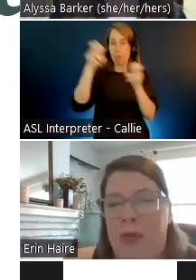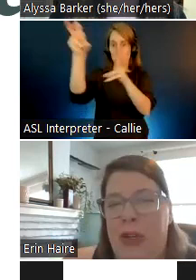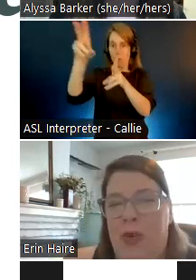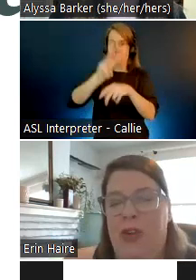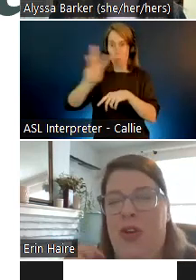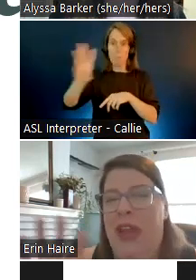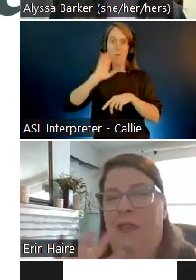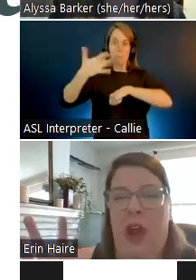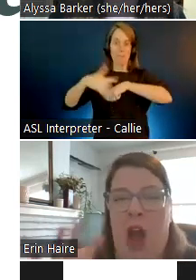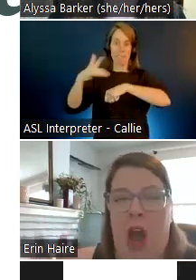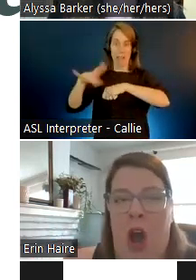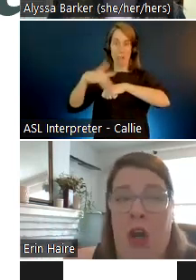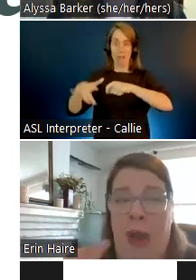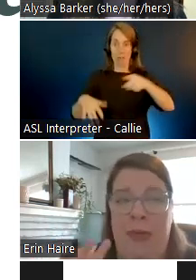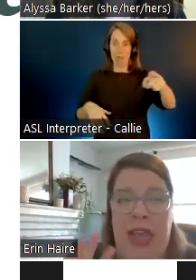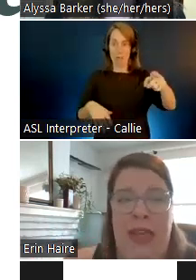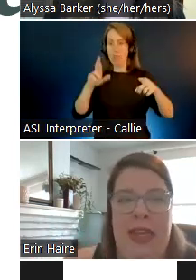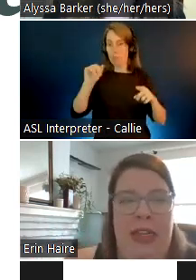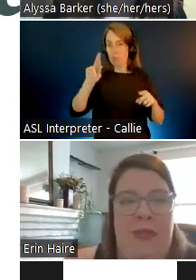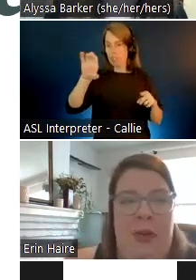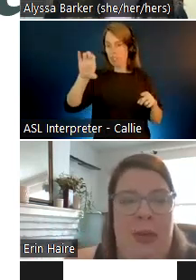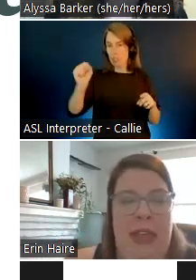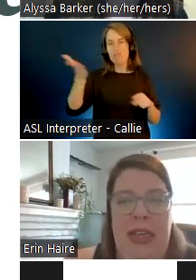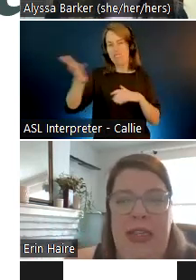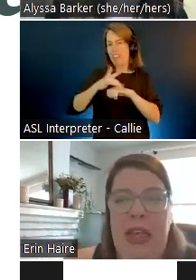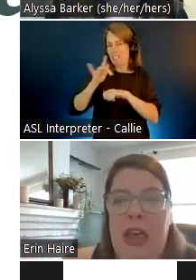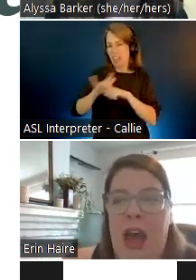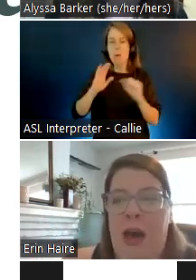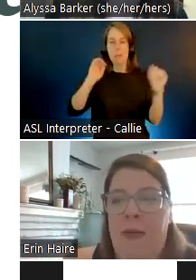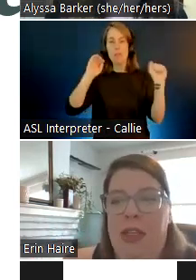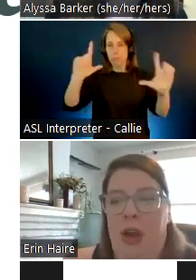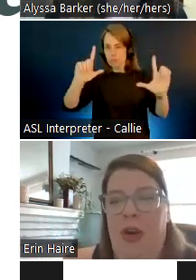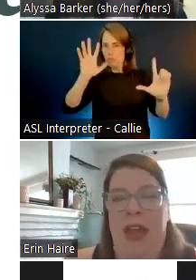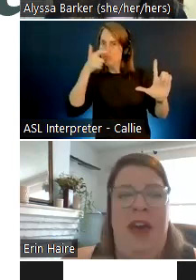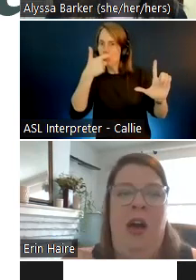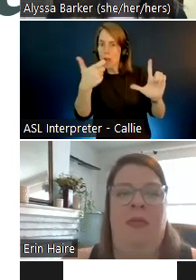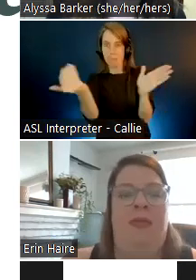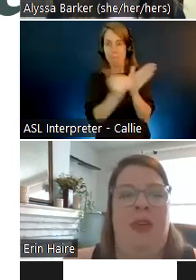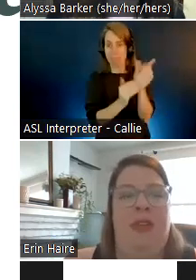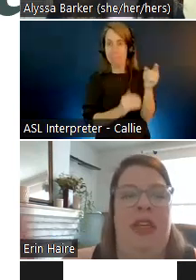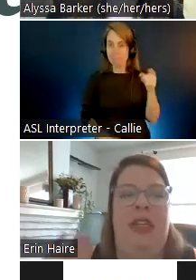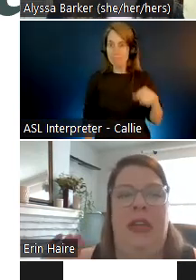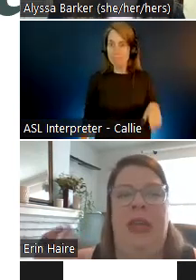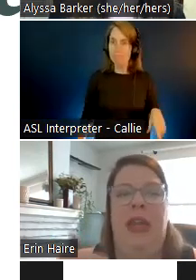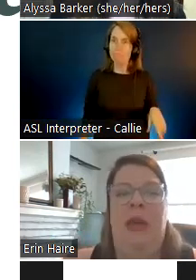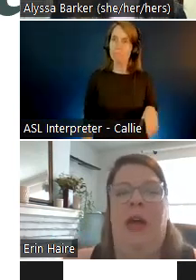resources are kind of on our website in different places um so and Val feel free to send me an email